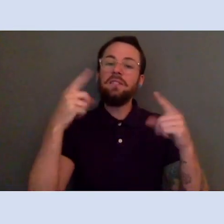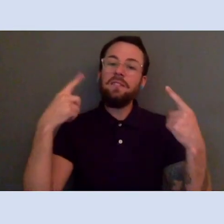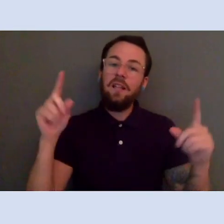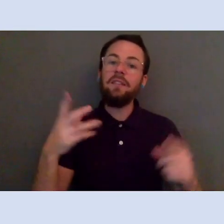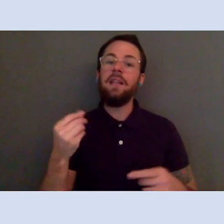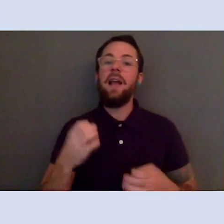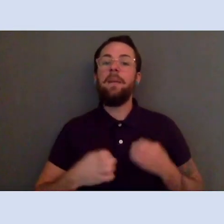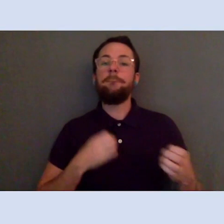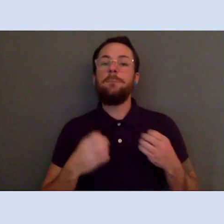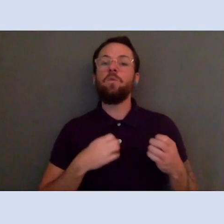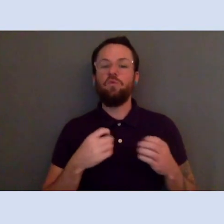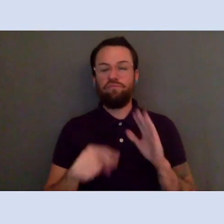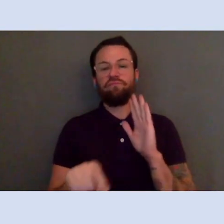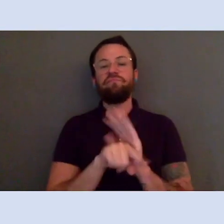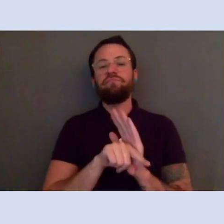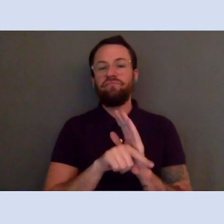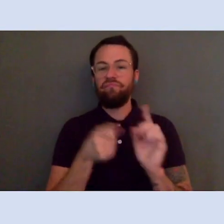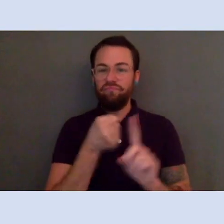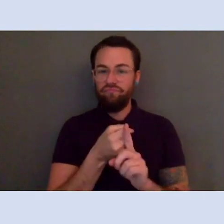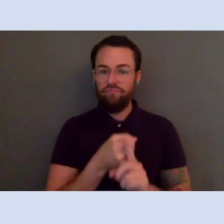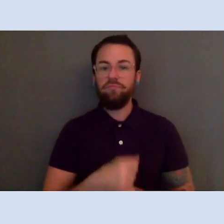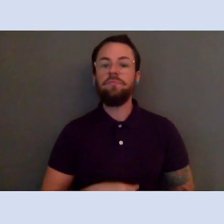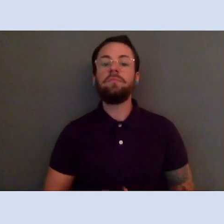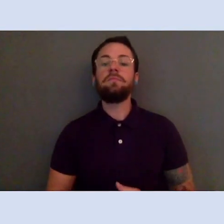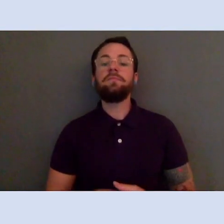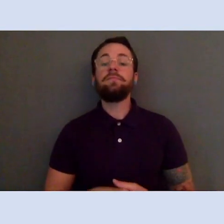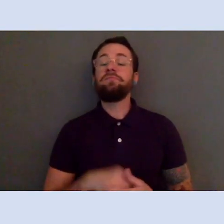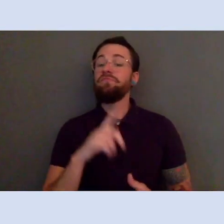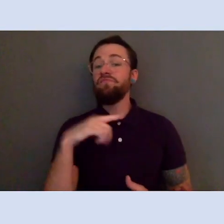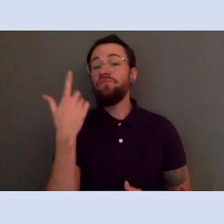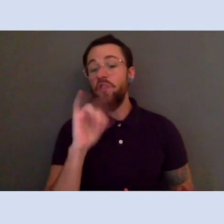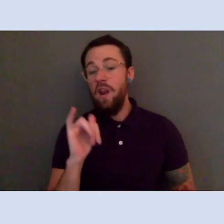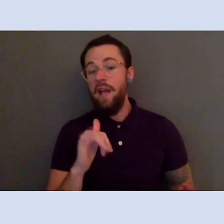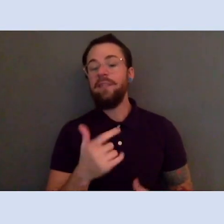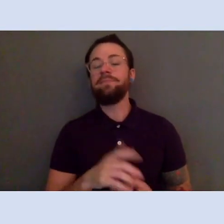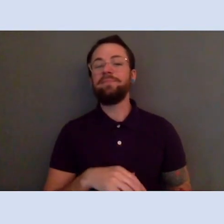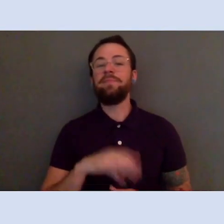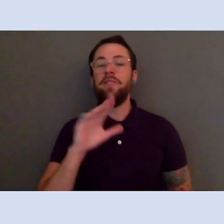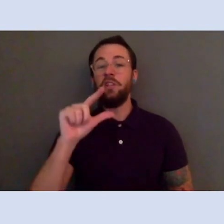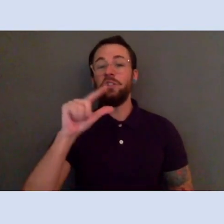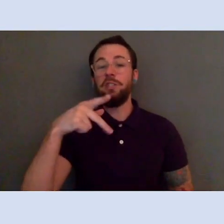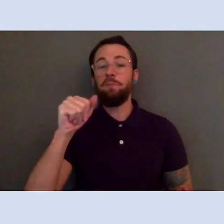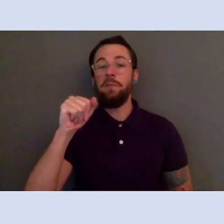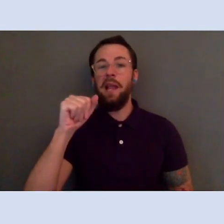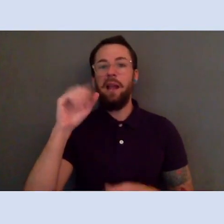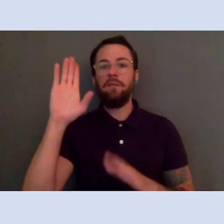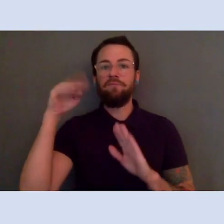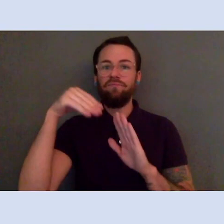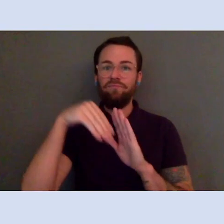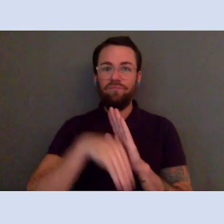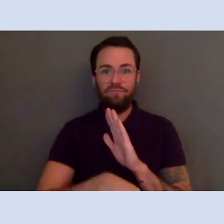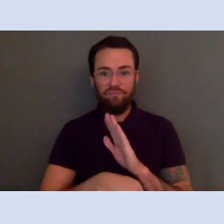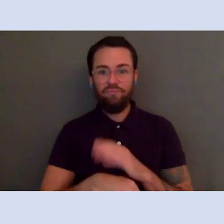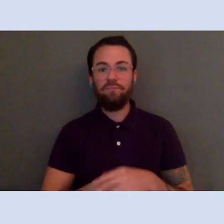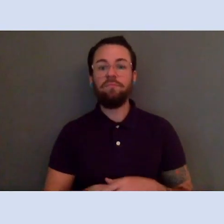can be a very negative effect on my LGBT students on the success and the over all sense of well being.